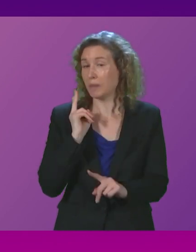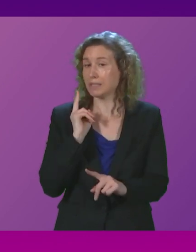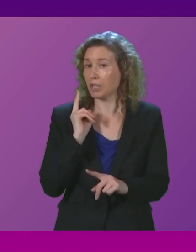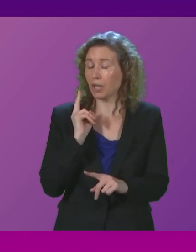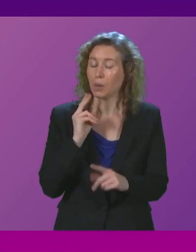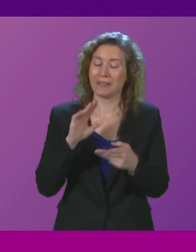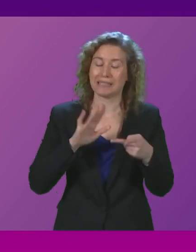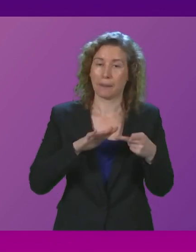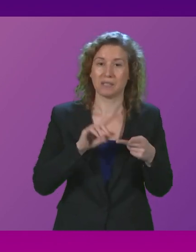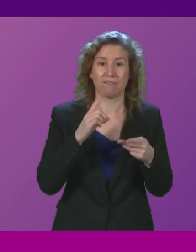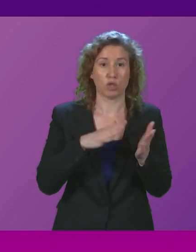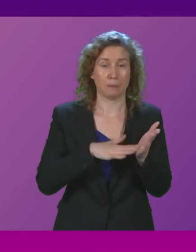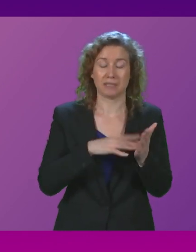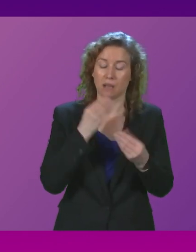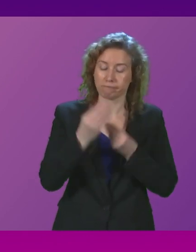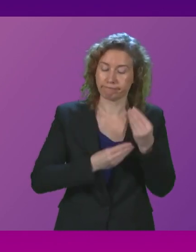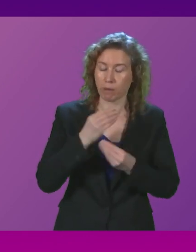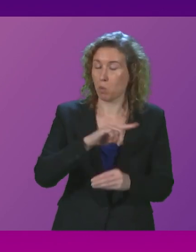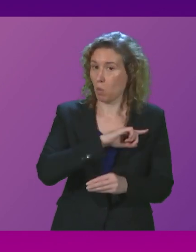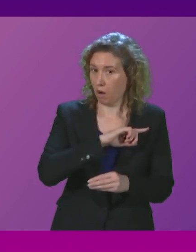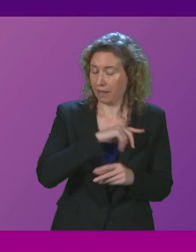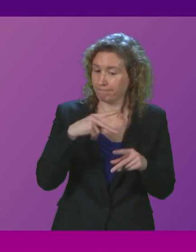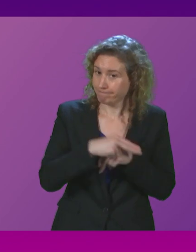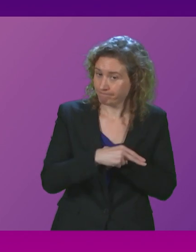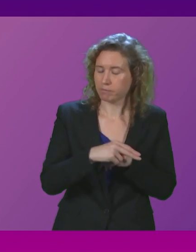The Deputy First Minister set out the rationale for the savings that were announced two weeks ago.